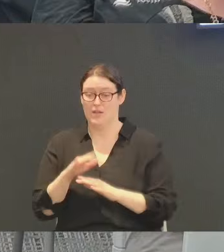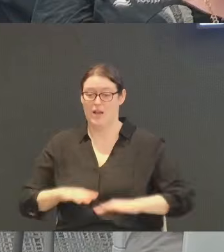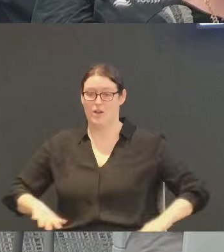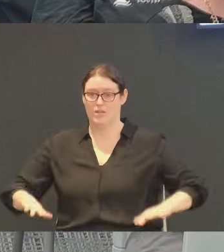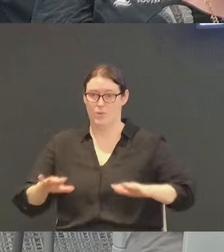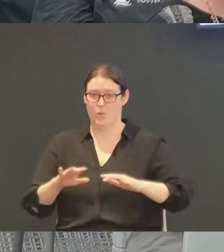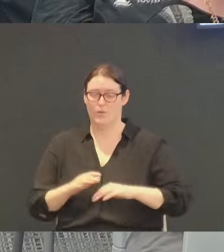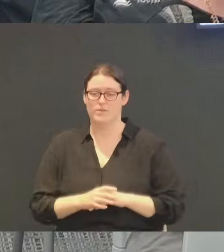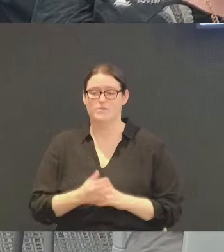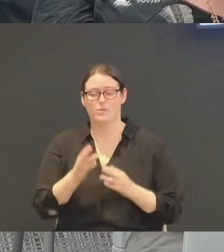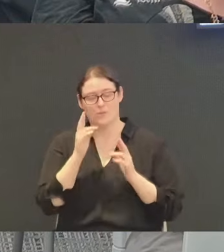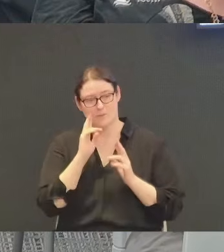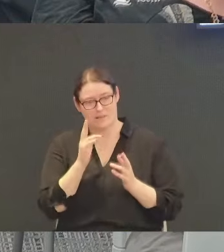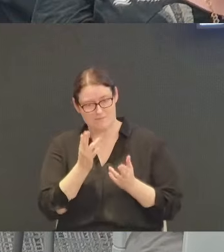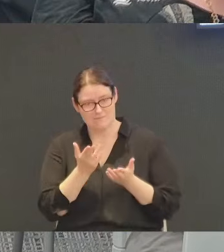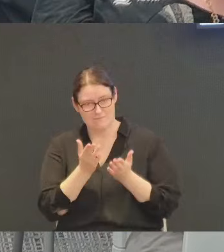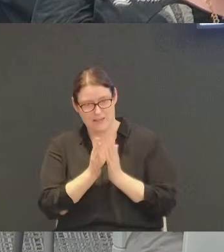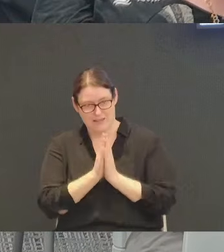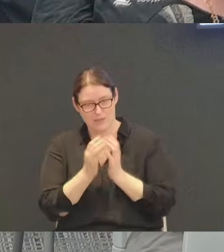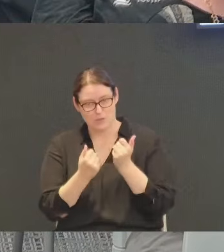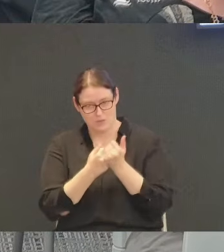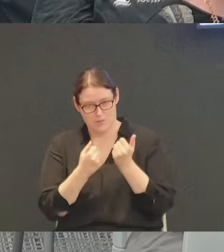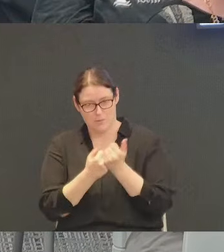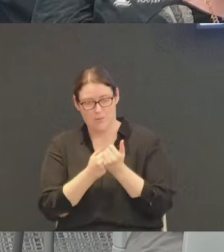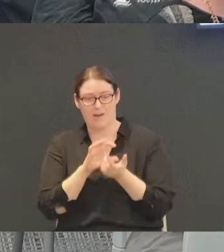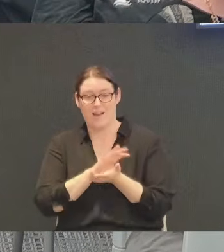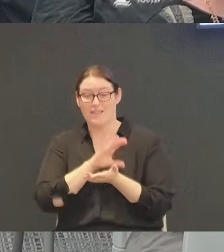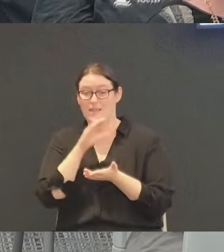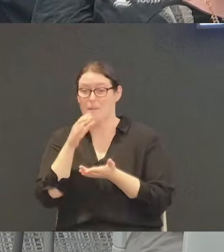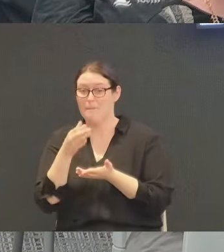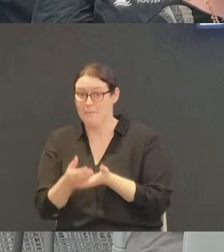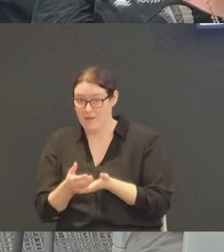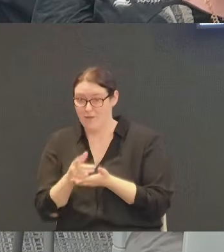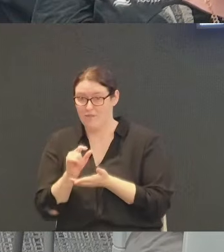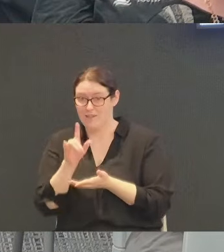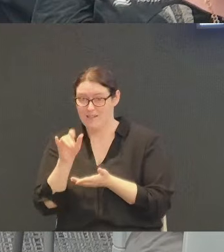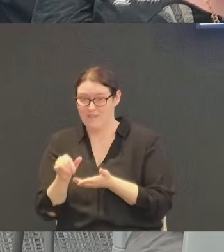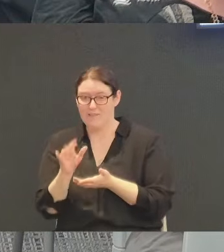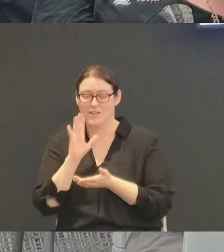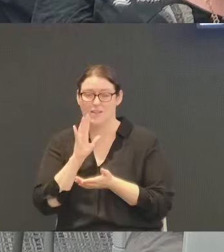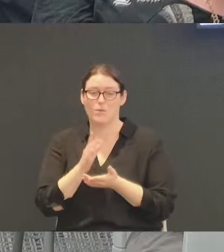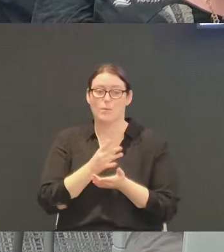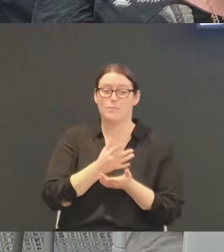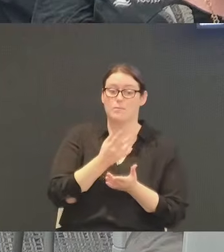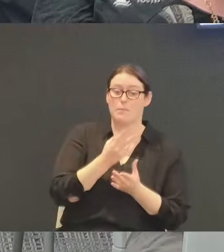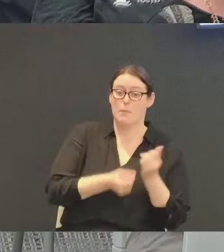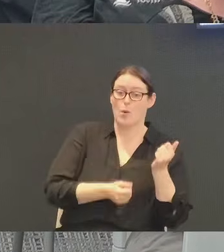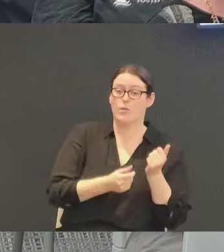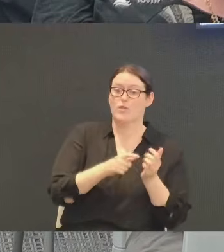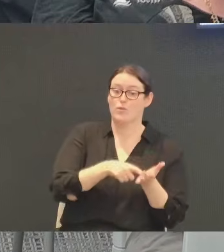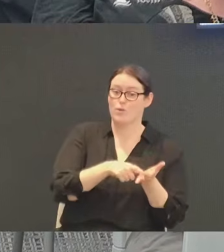children's services levy at a an amount that protects both mandated and essential services